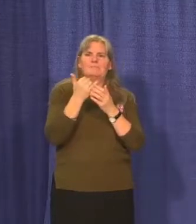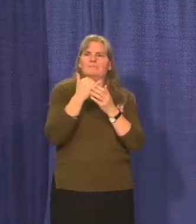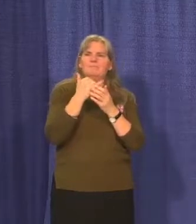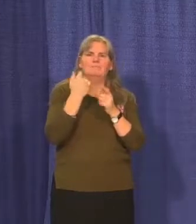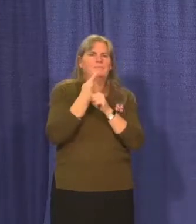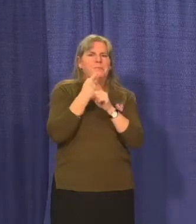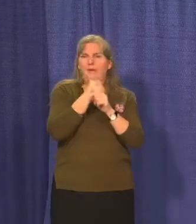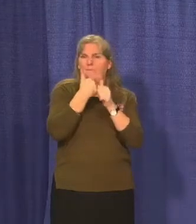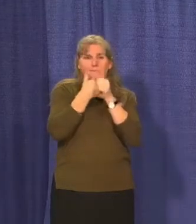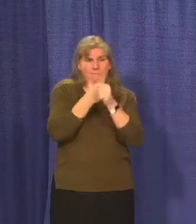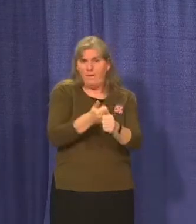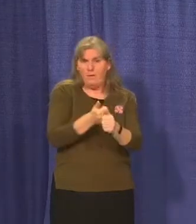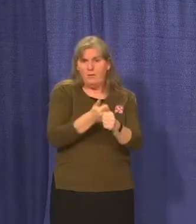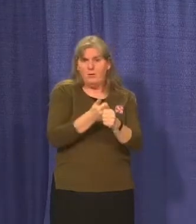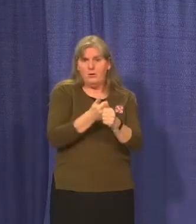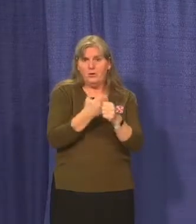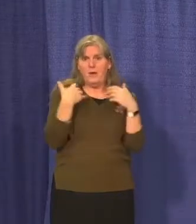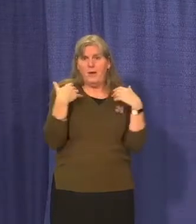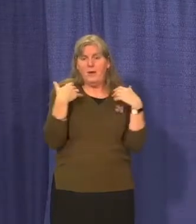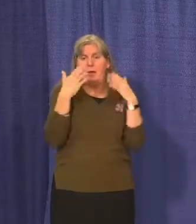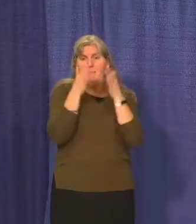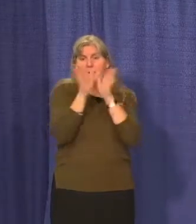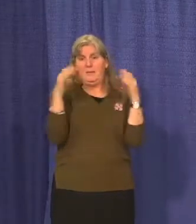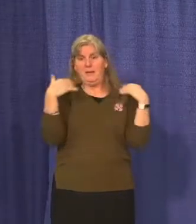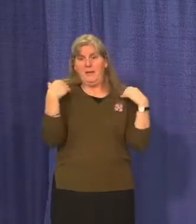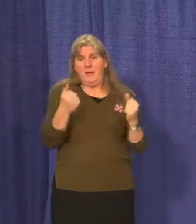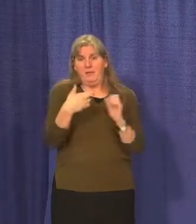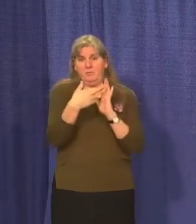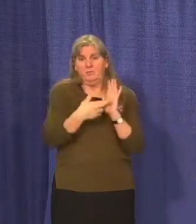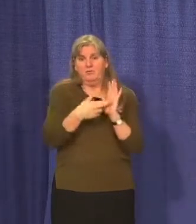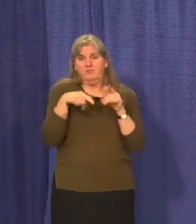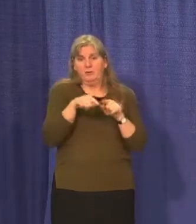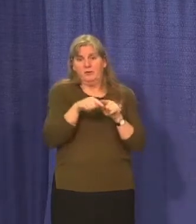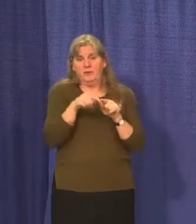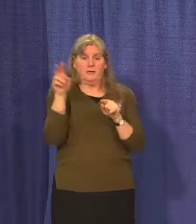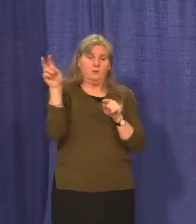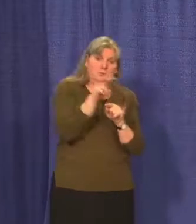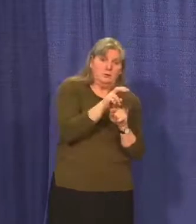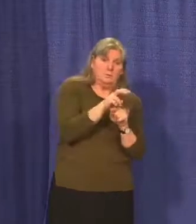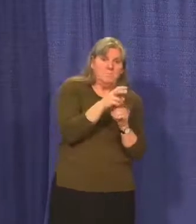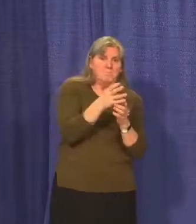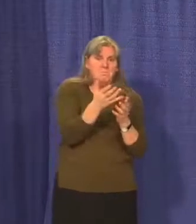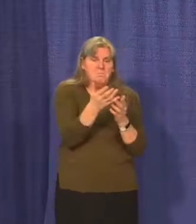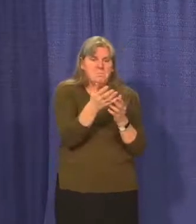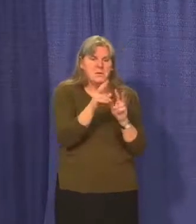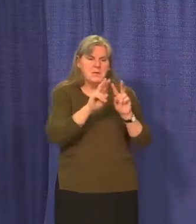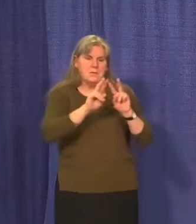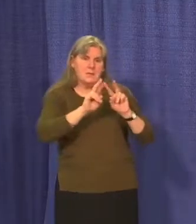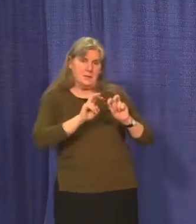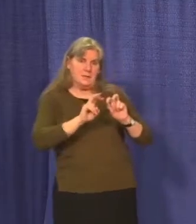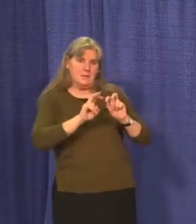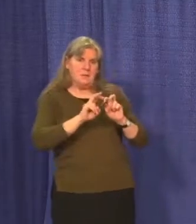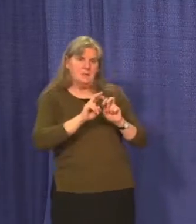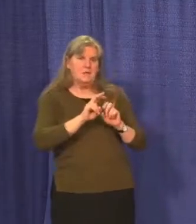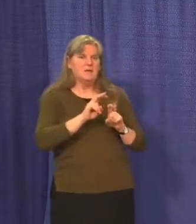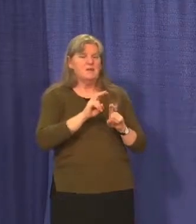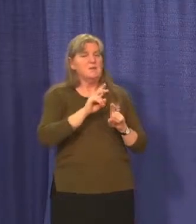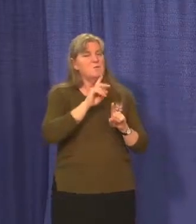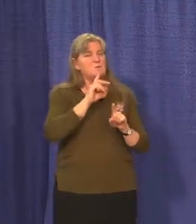Was there any possible breach of protocol? So going through all of those, we determined-- and I must say,